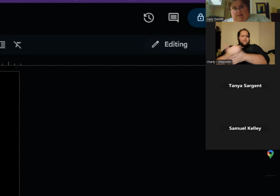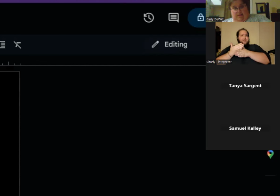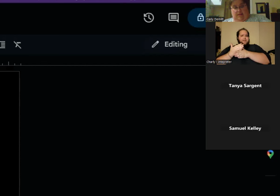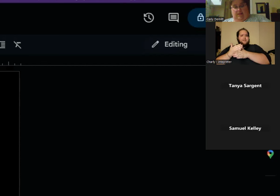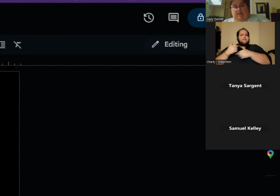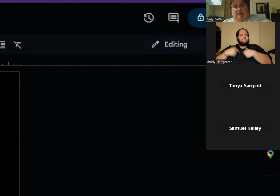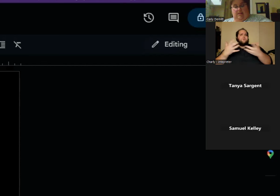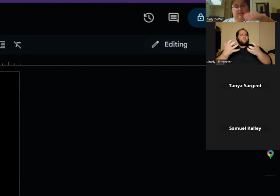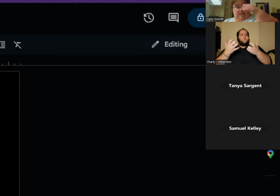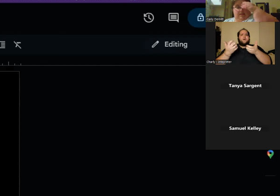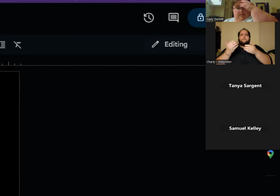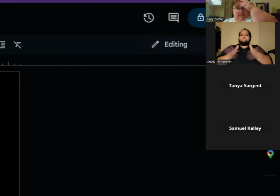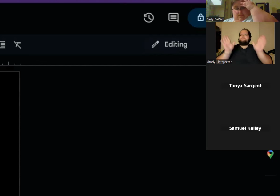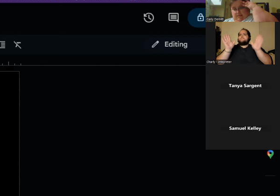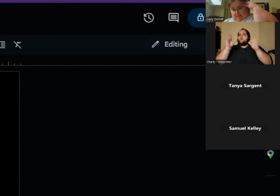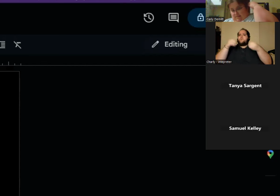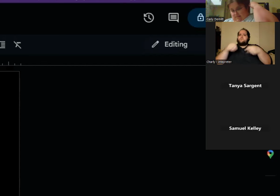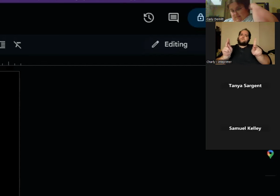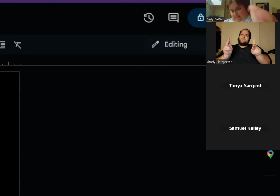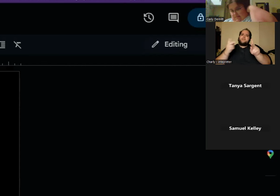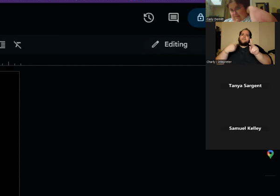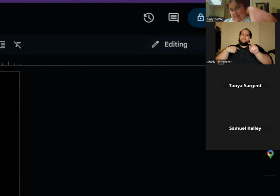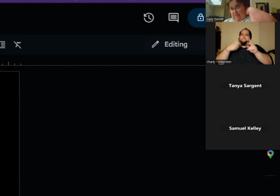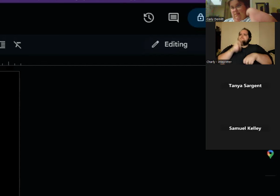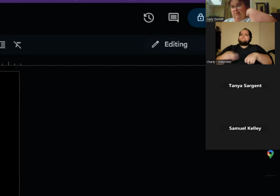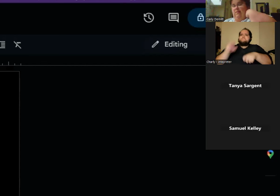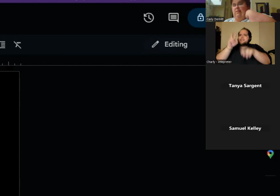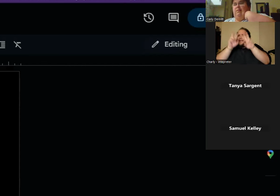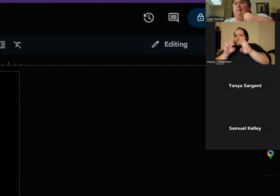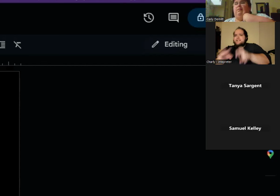and to explore the world in a new way. and to discover chaotic and